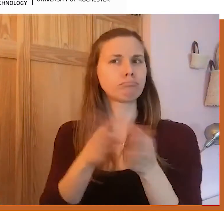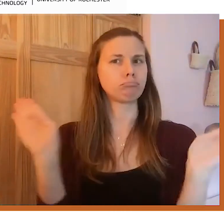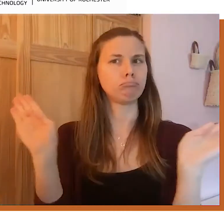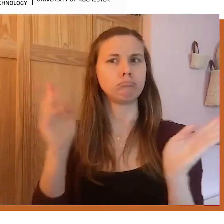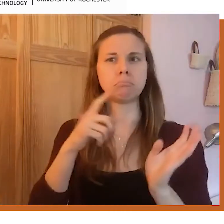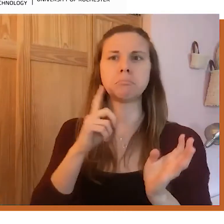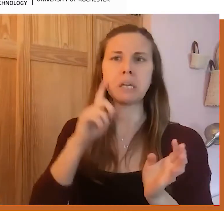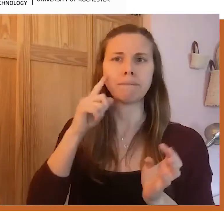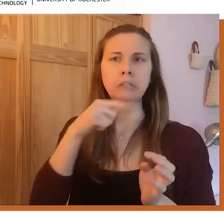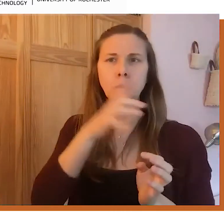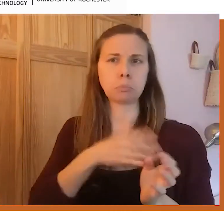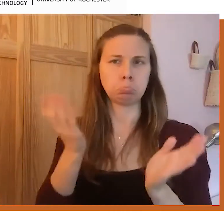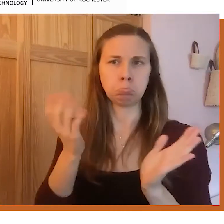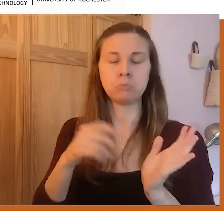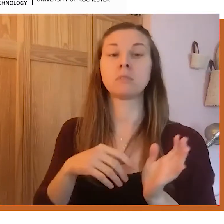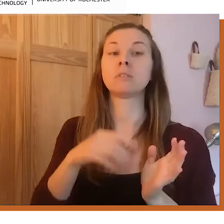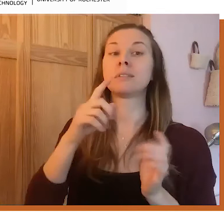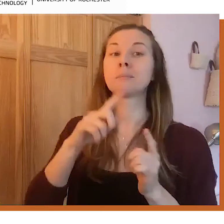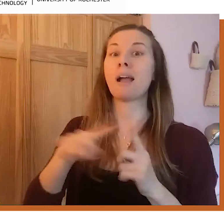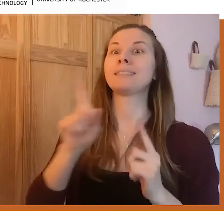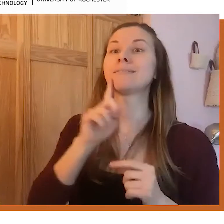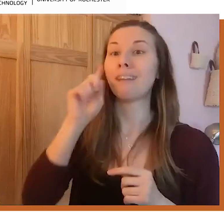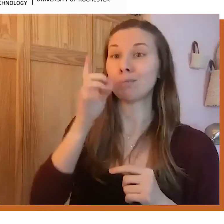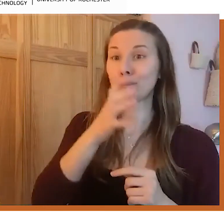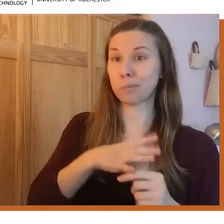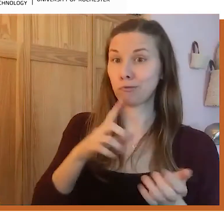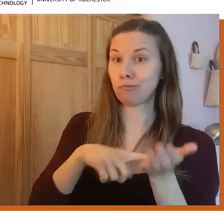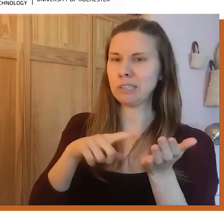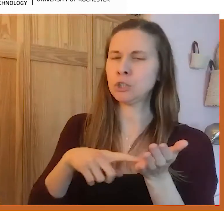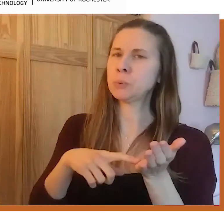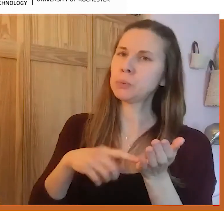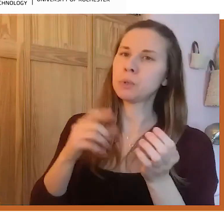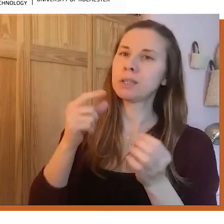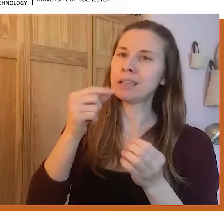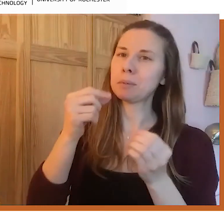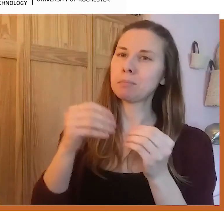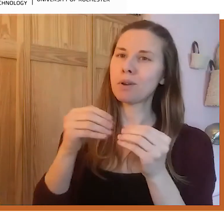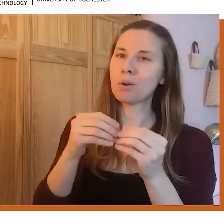so in general, regardless of Deaf or hearing, women need to be involved in research,